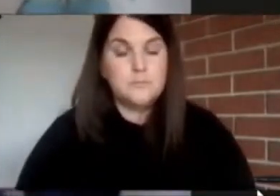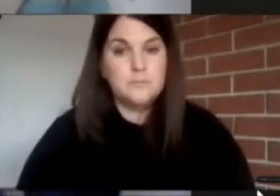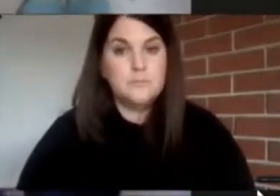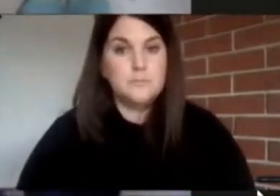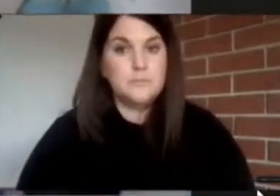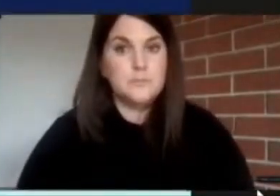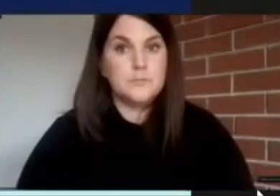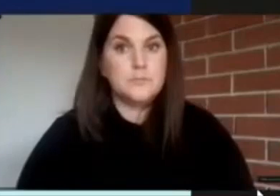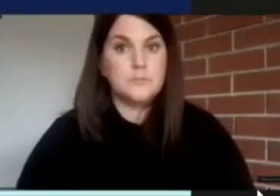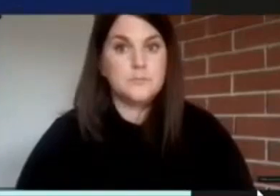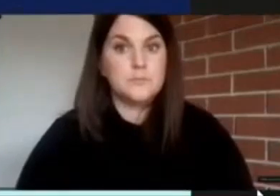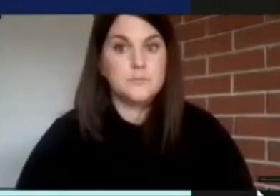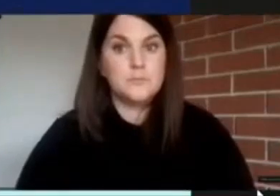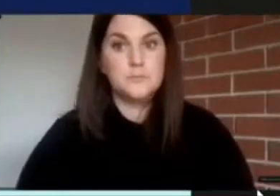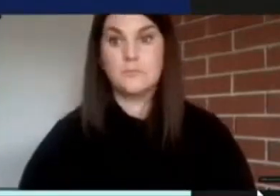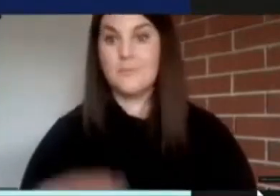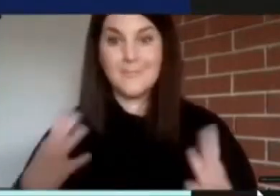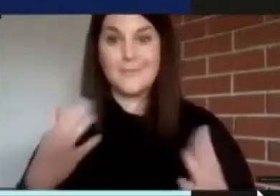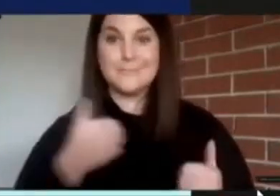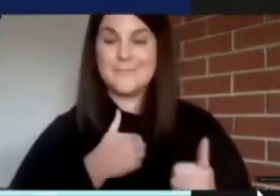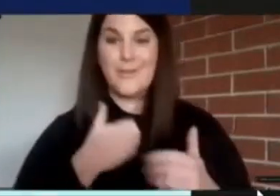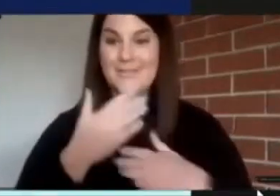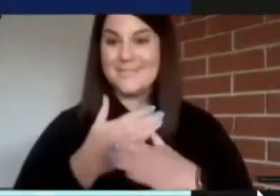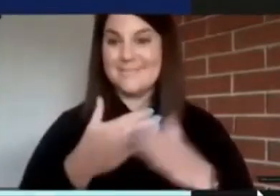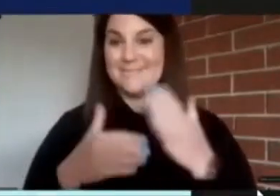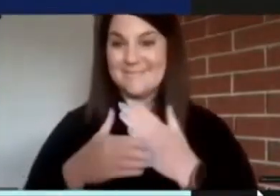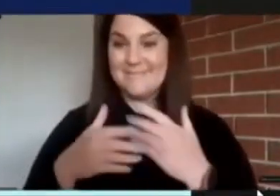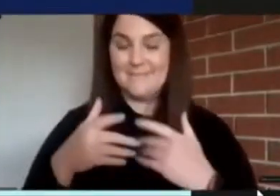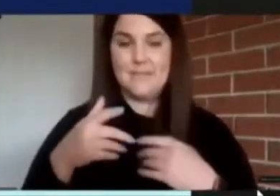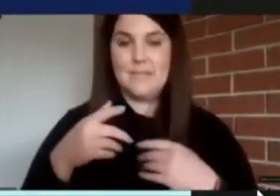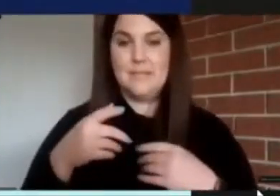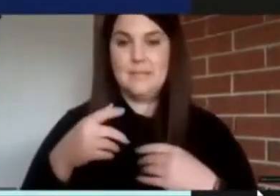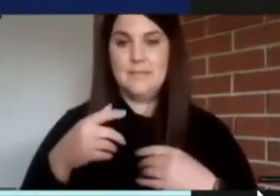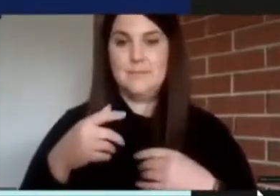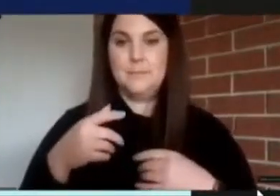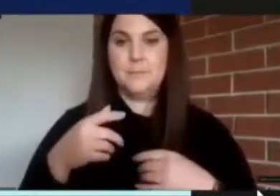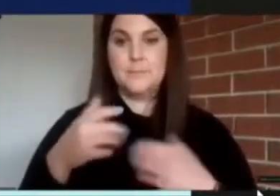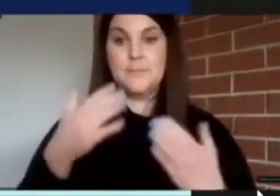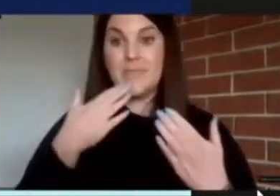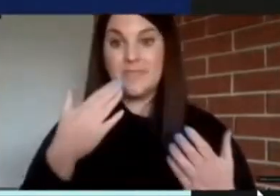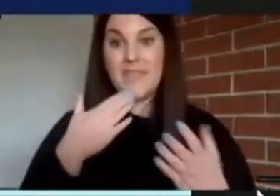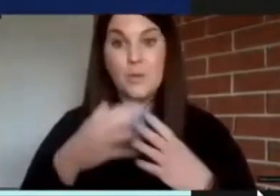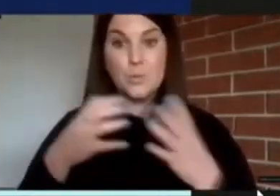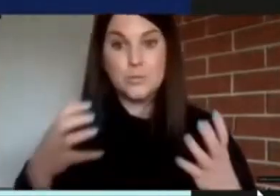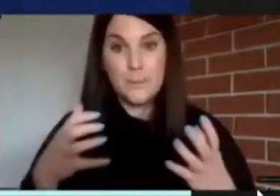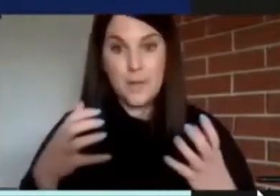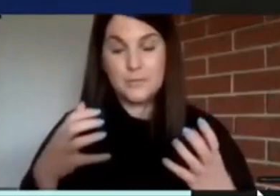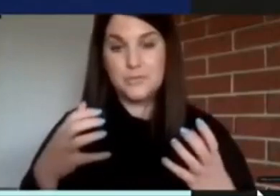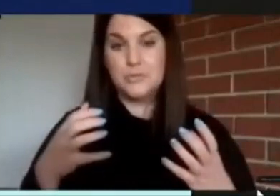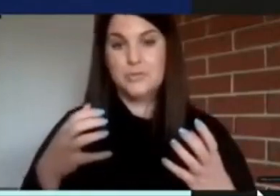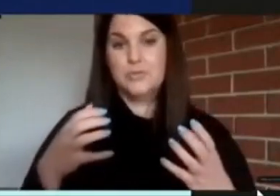I think I was -- noted them to do the unmute. Thank you so much, Chair Khaldun. Much appreciate it.